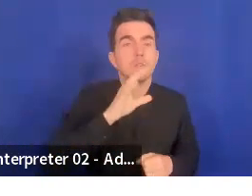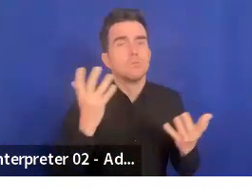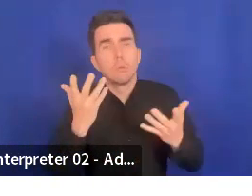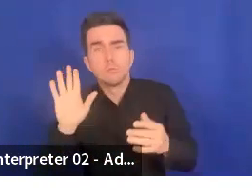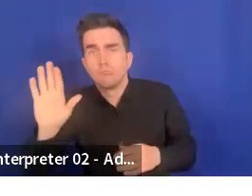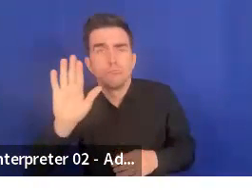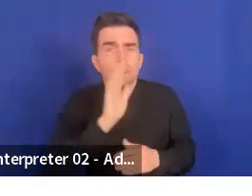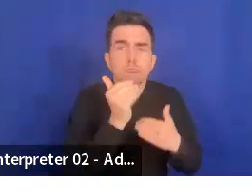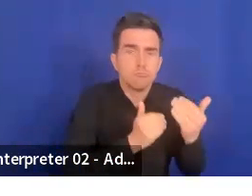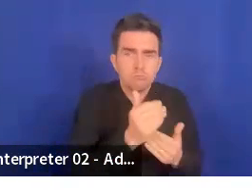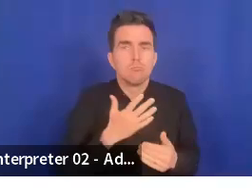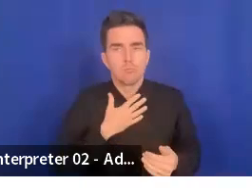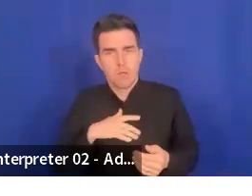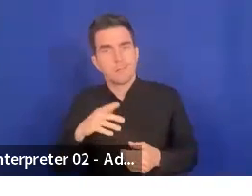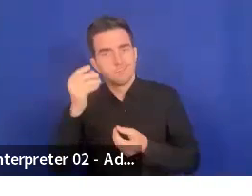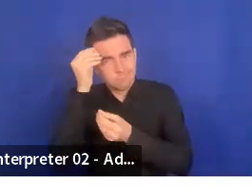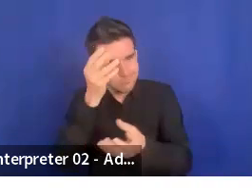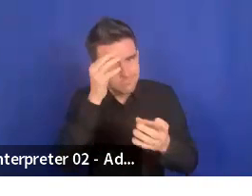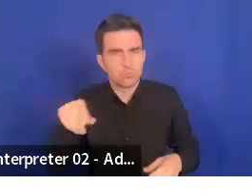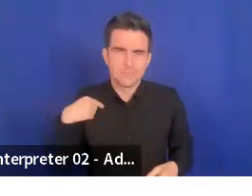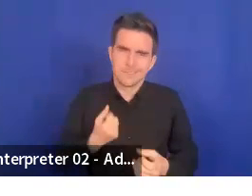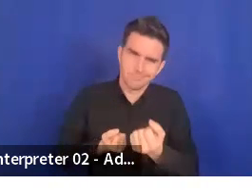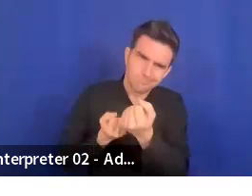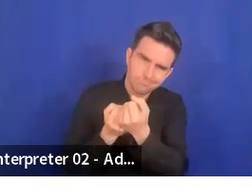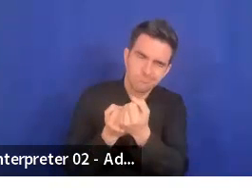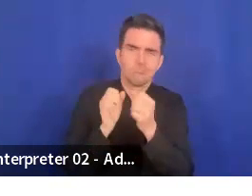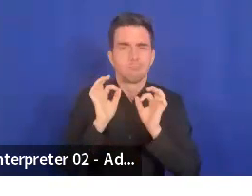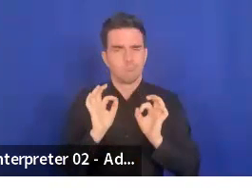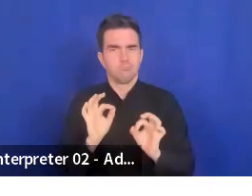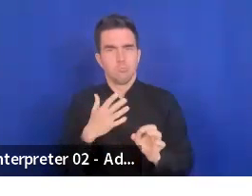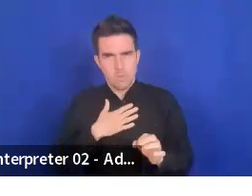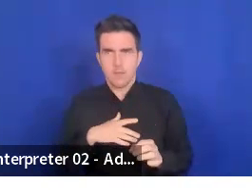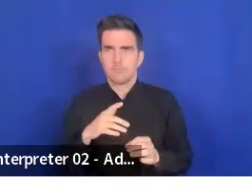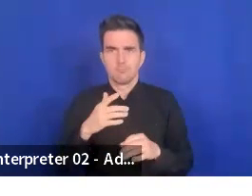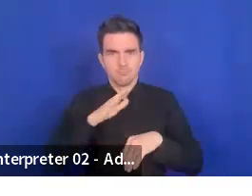to and appreciate. Next slide, please.